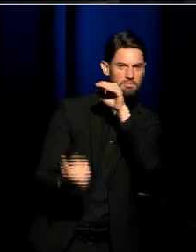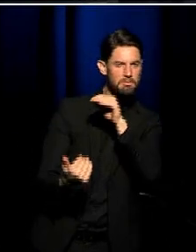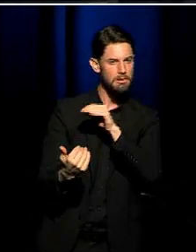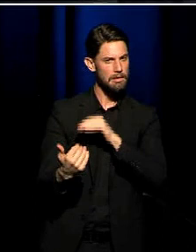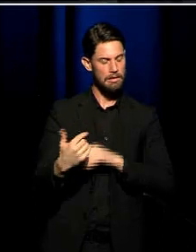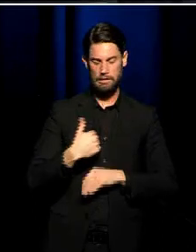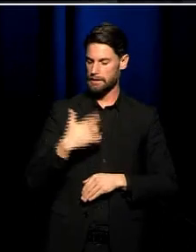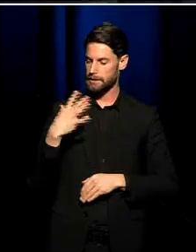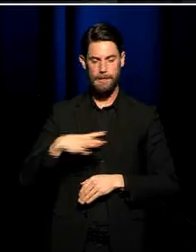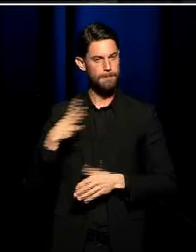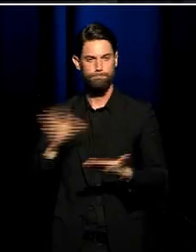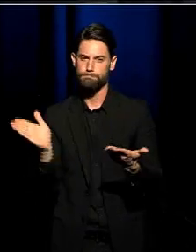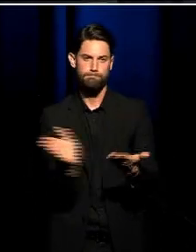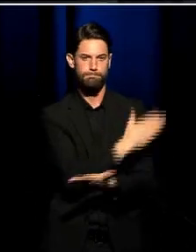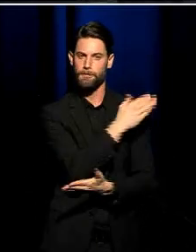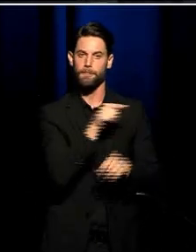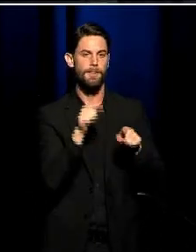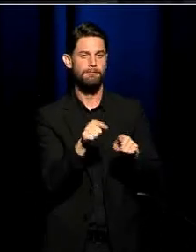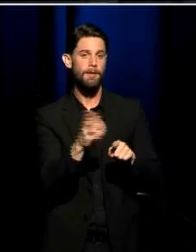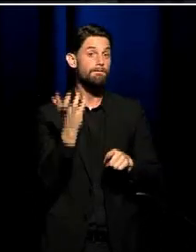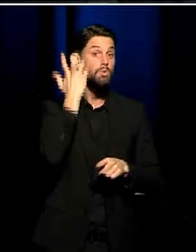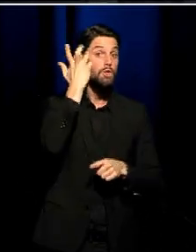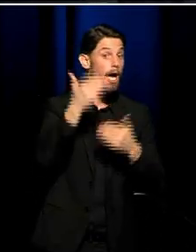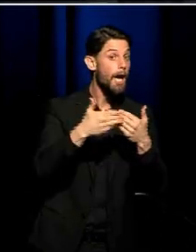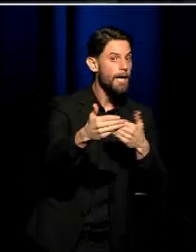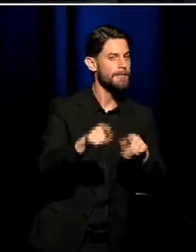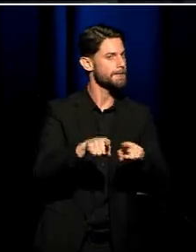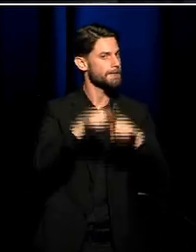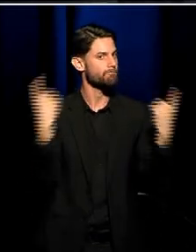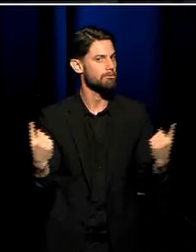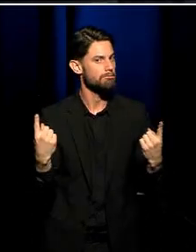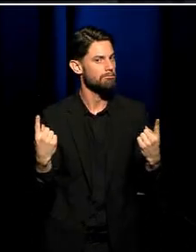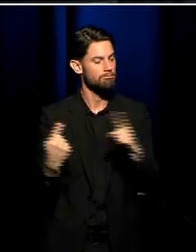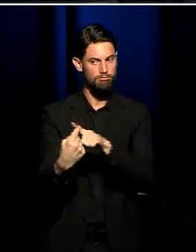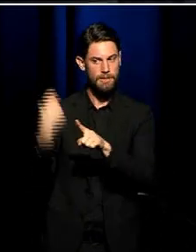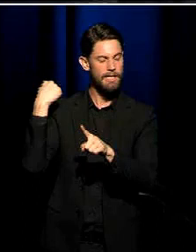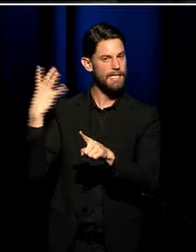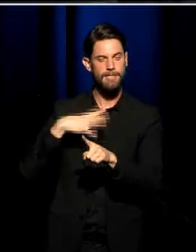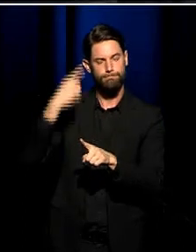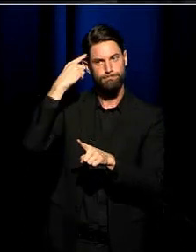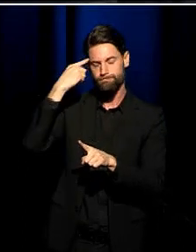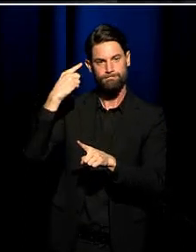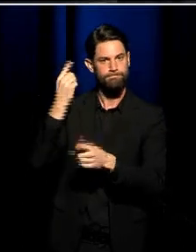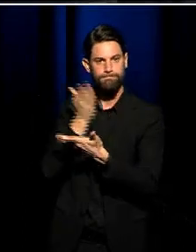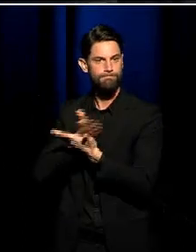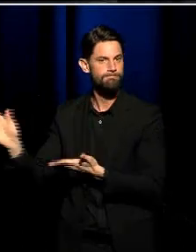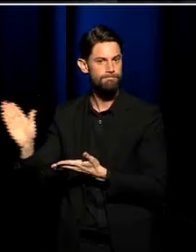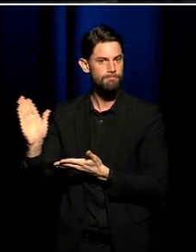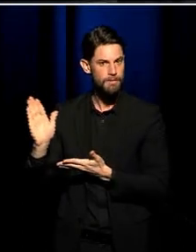from towards a different future. But I have also seen the resilience of our brothers and